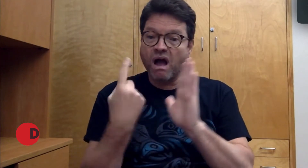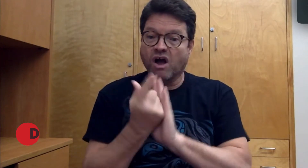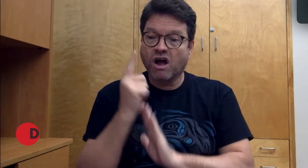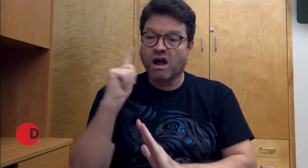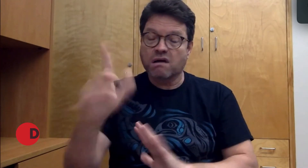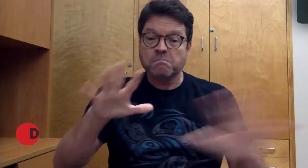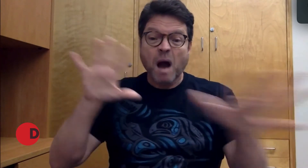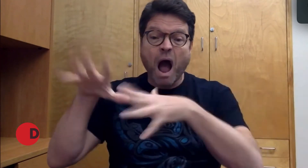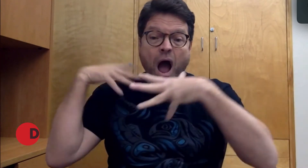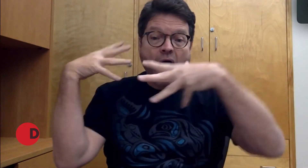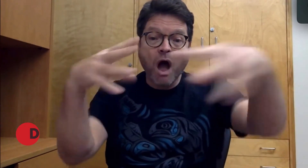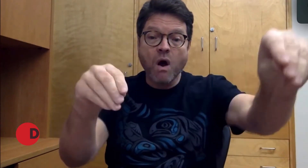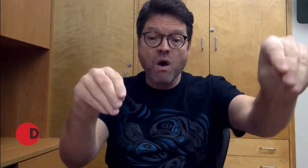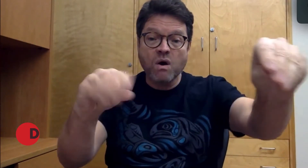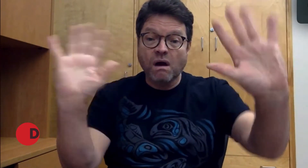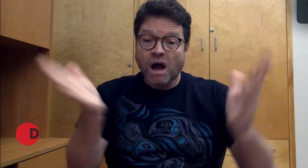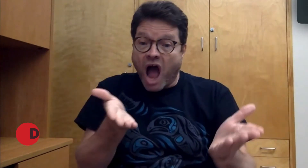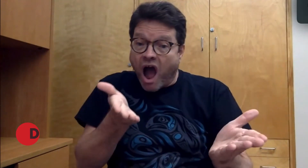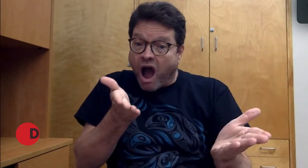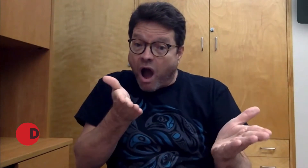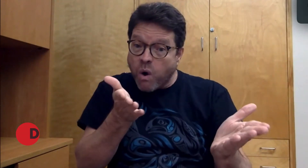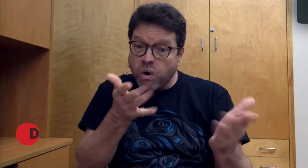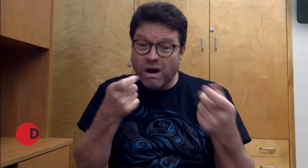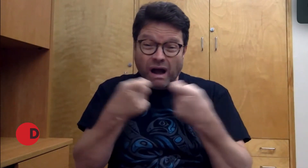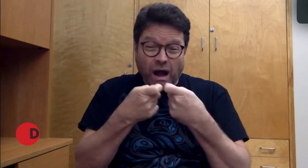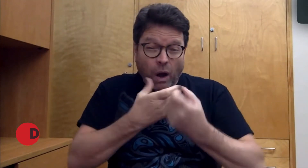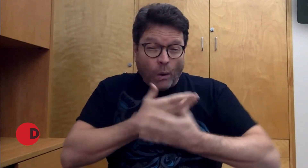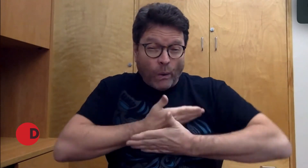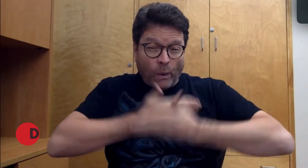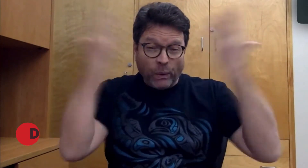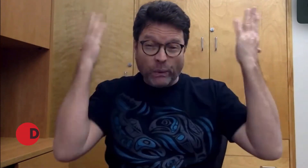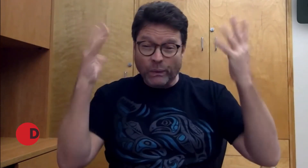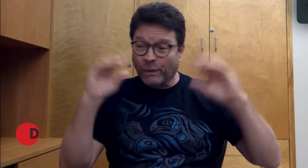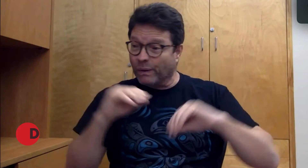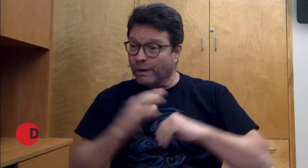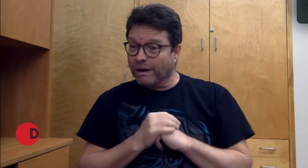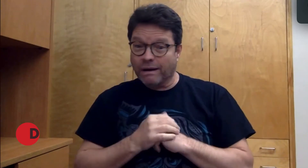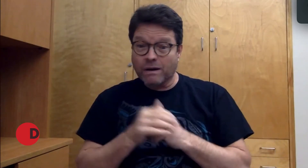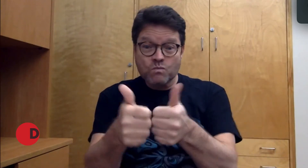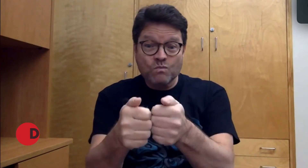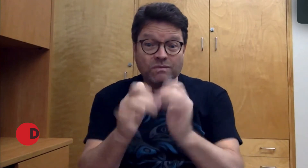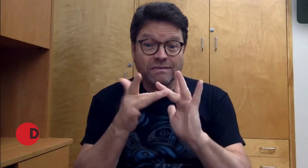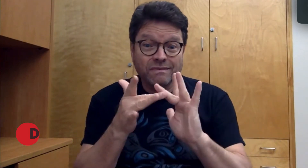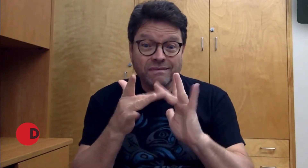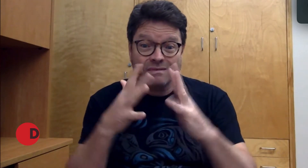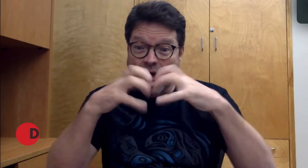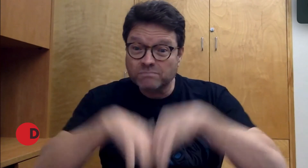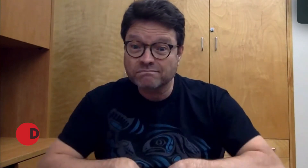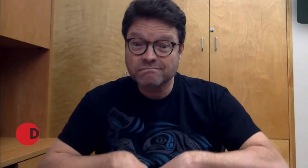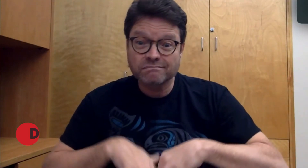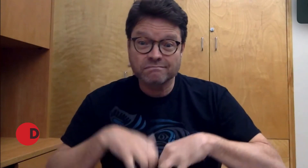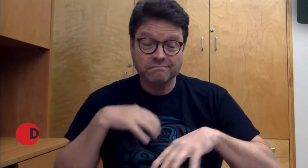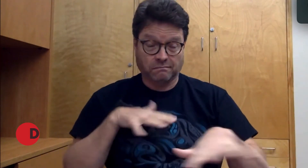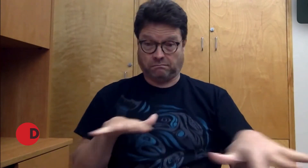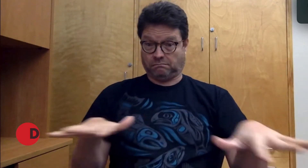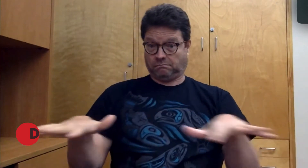A few later hours, the power went out - no electricity, no internet,